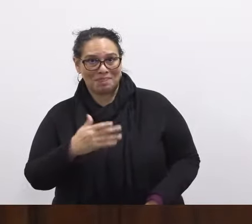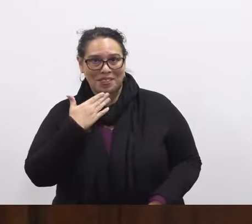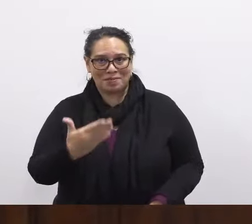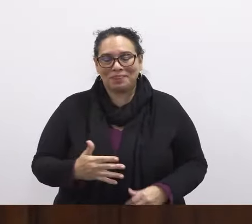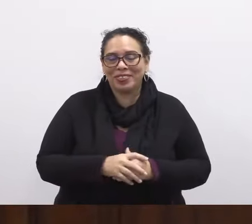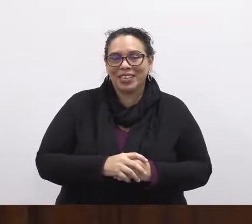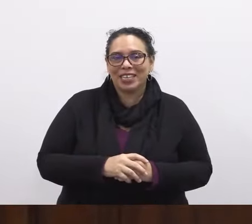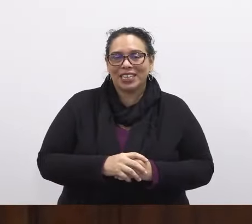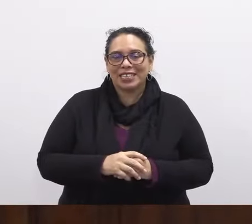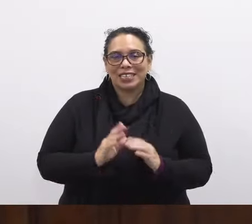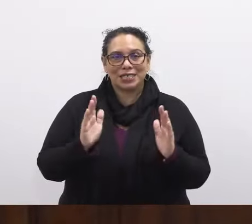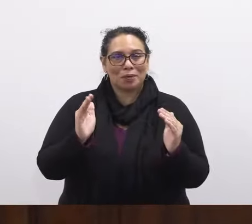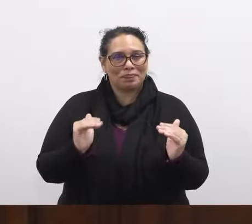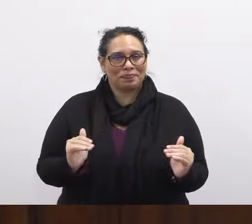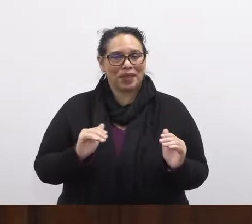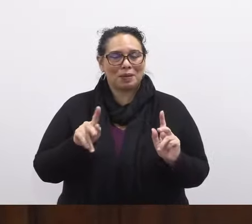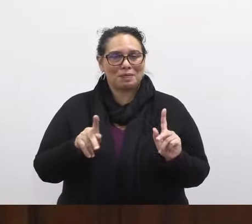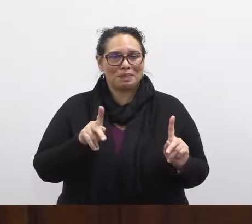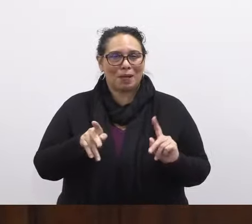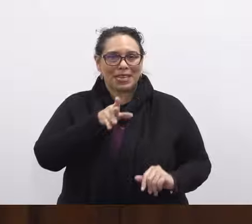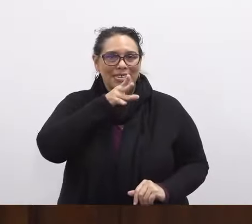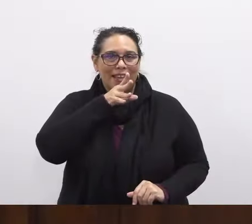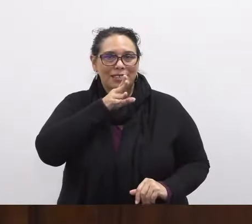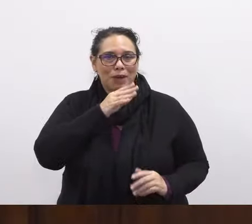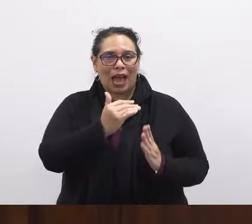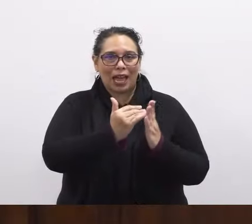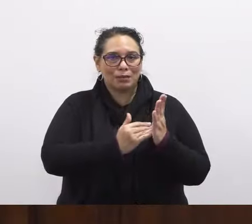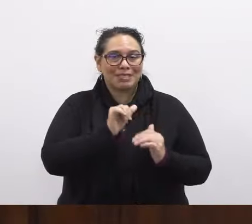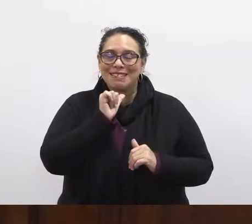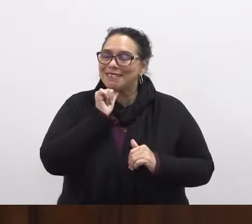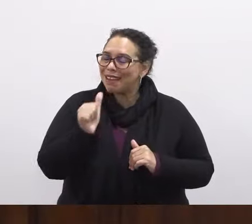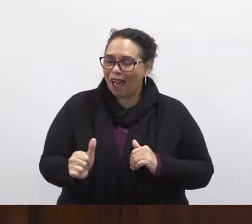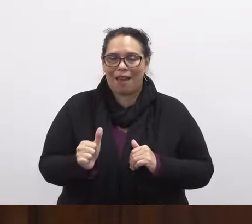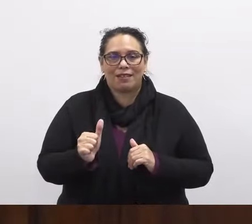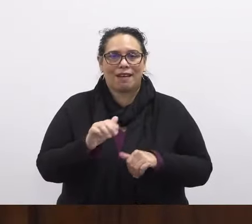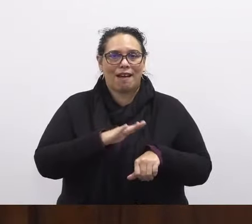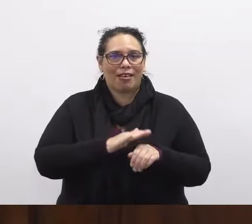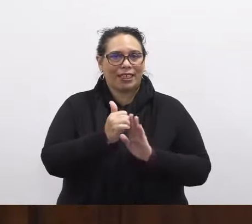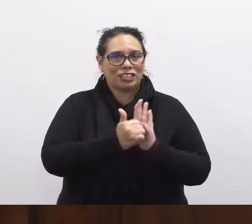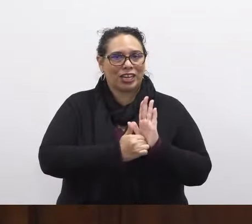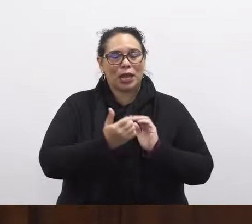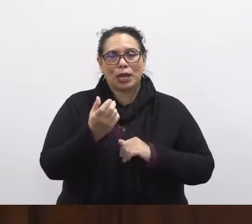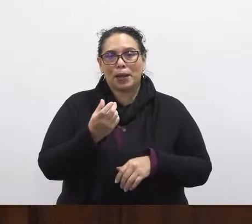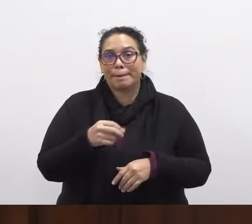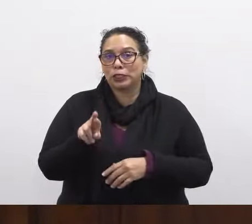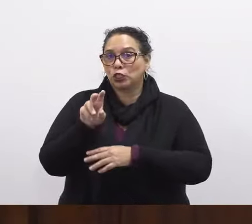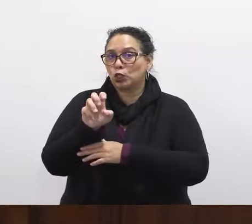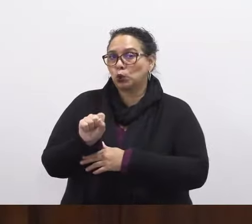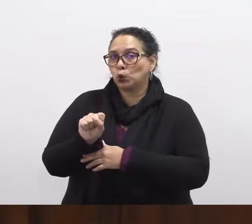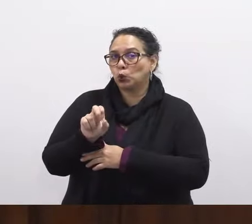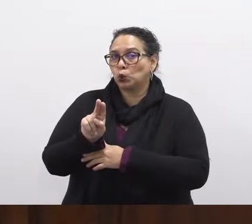And so then we will move to public testimony on items not listed on our agenda. Mr. Suarez can we invite our first speaker up?